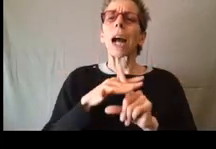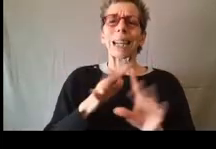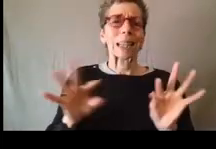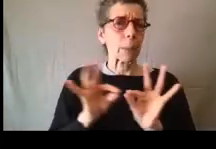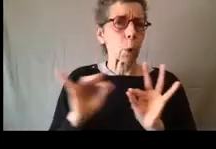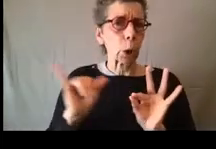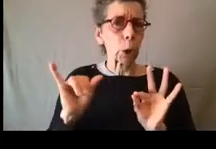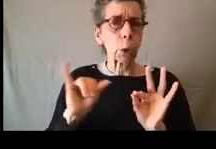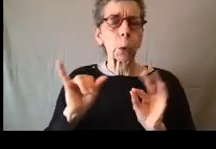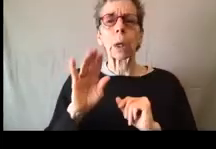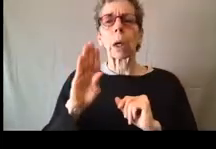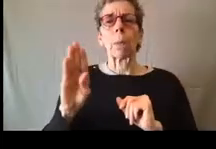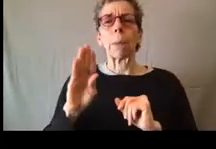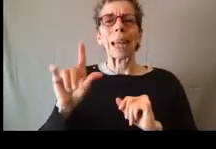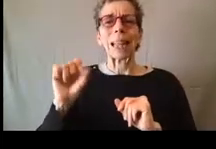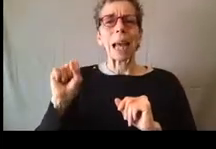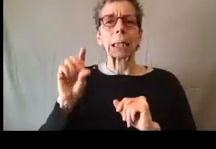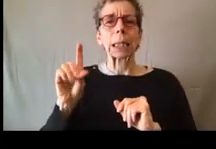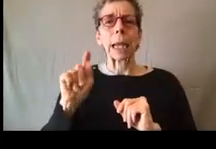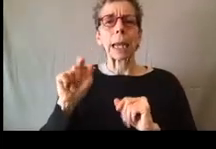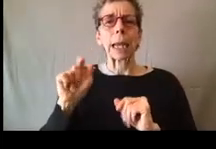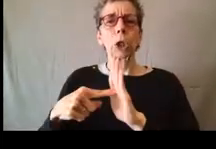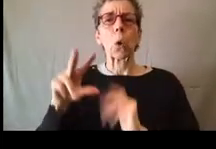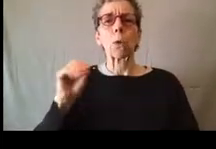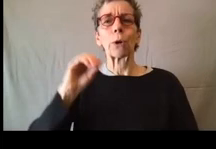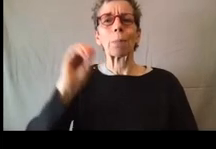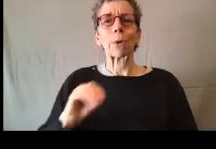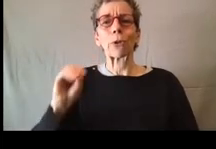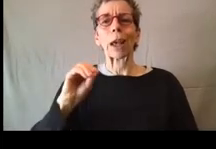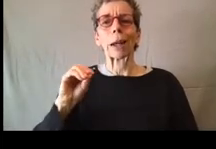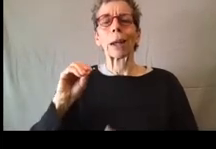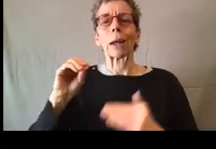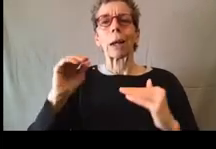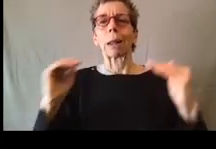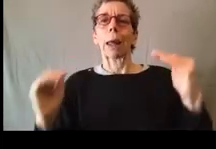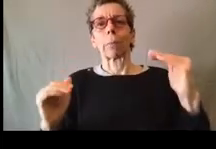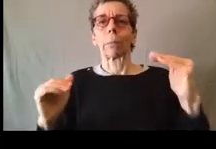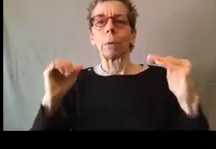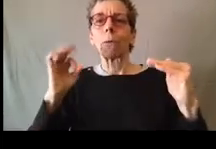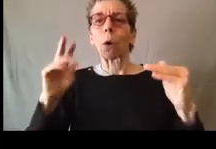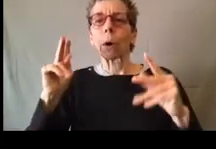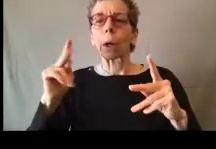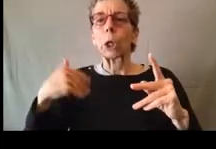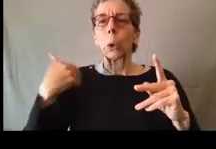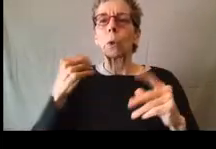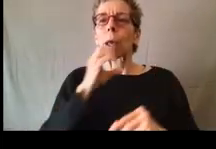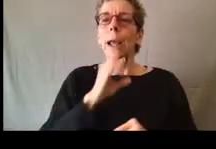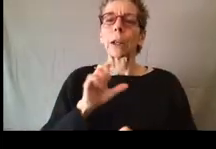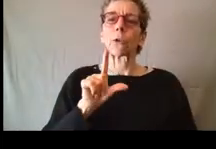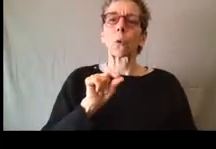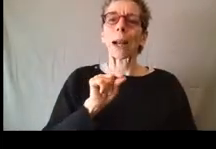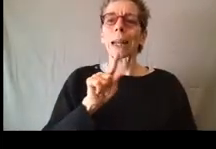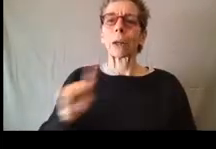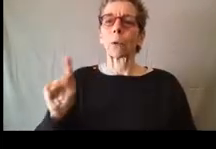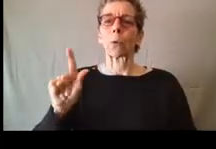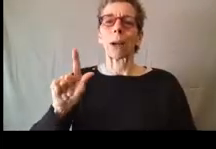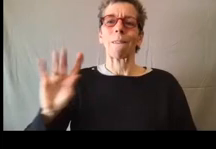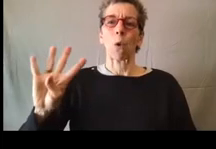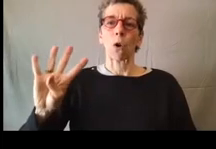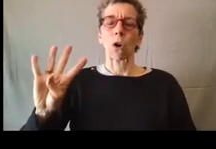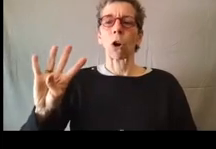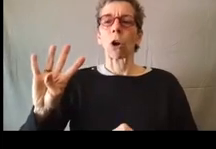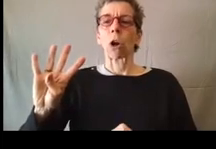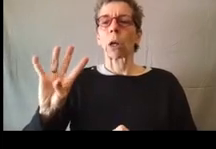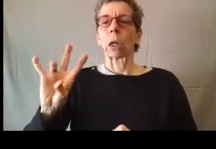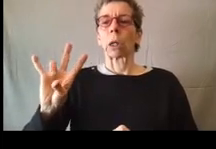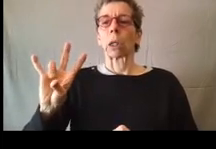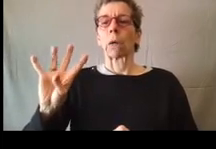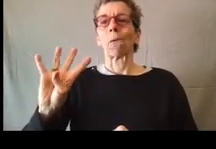30% difference in labor force participation versus 20 to 24 and 40% versus 70% between